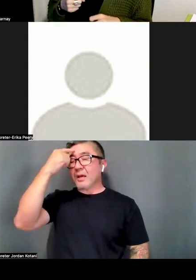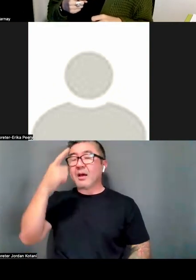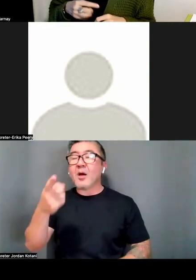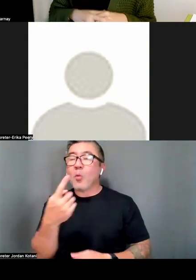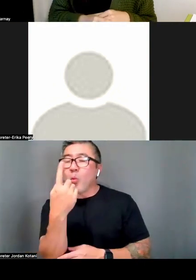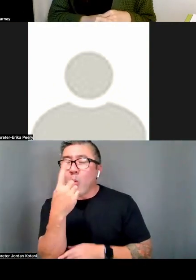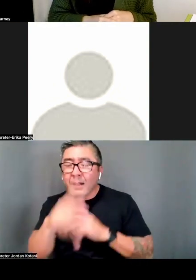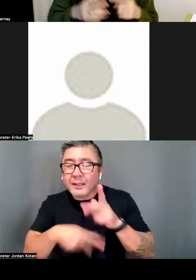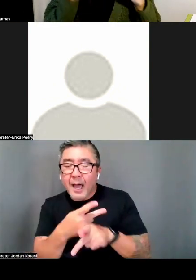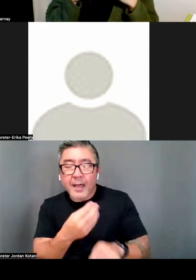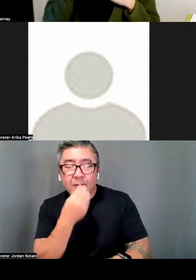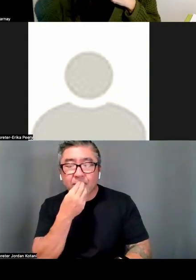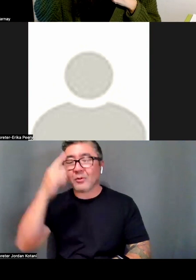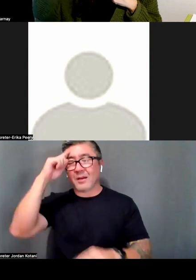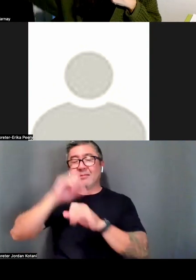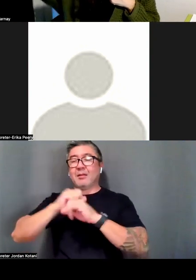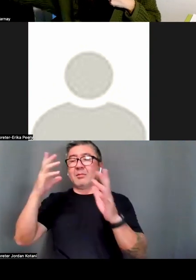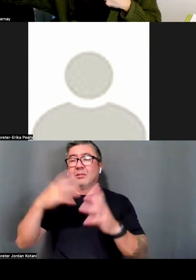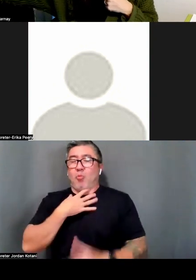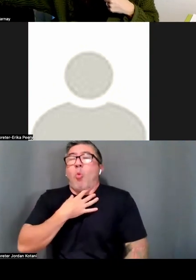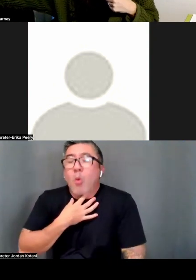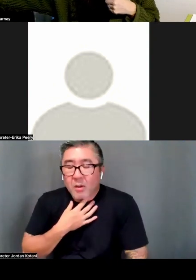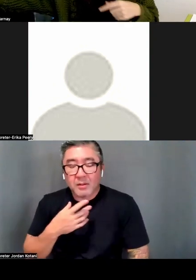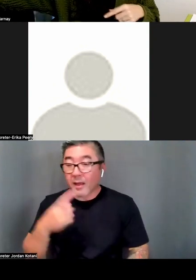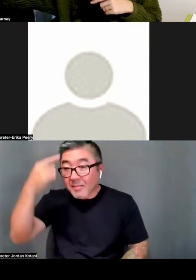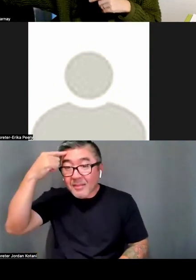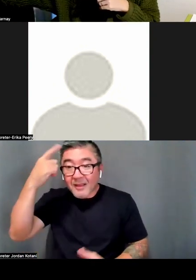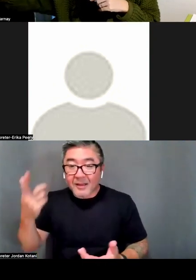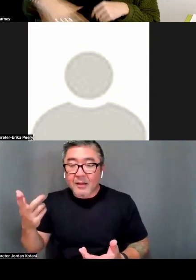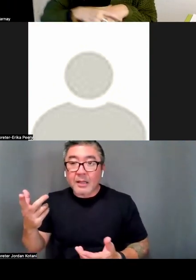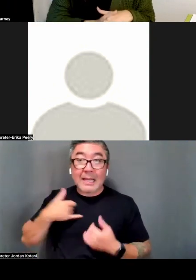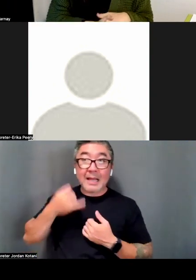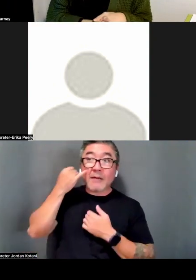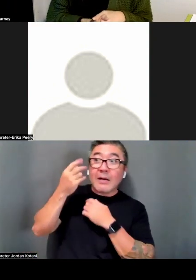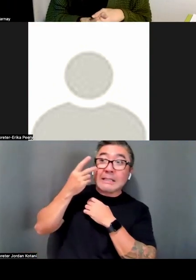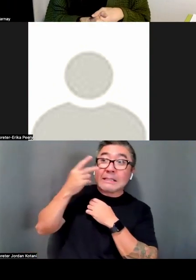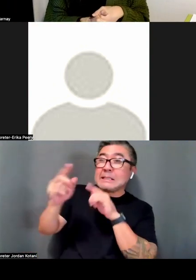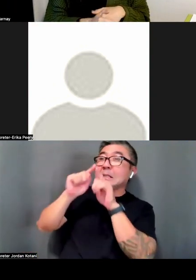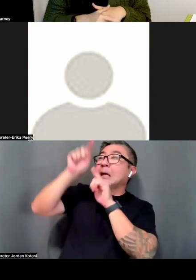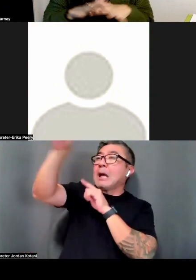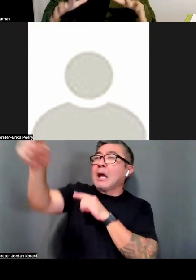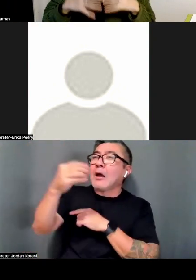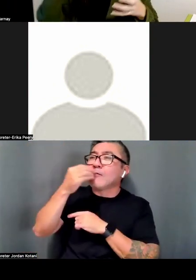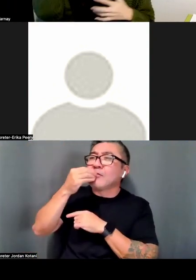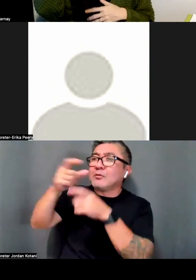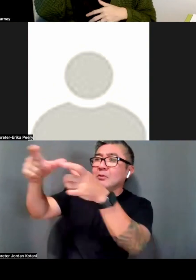I've had kids that gag at the sight of a food across the room. That is just too much for them.